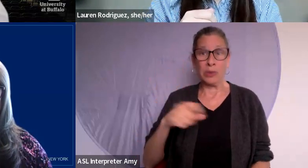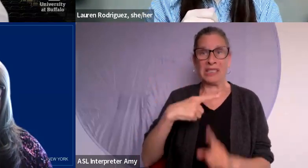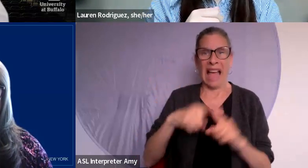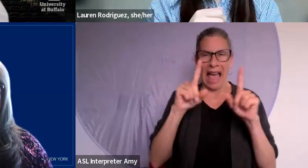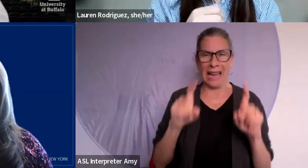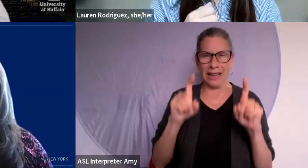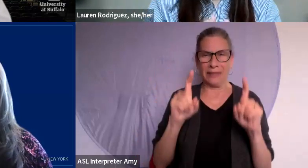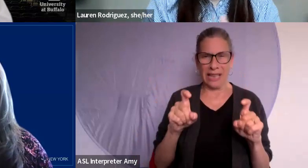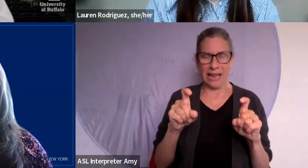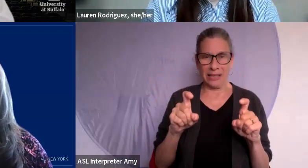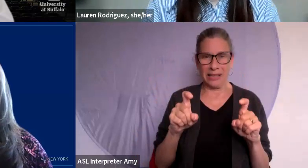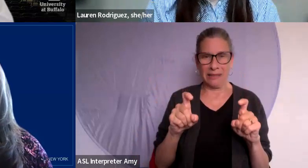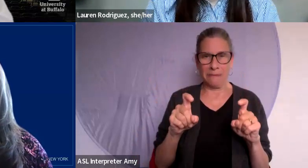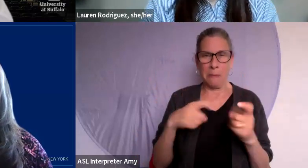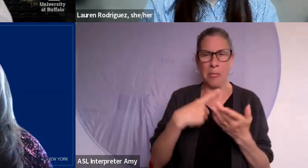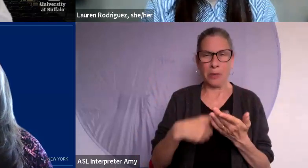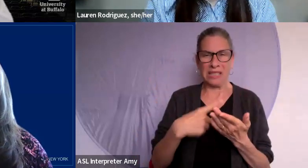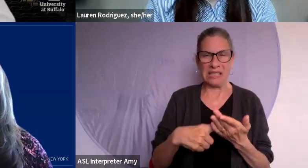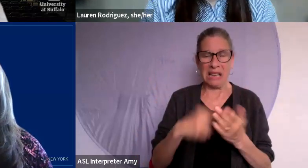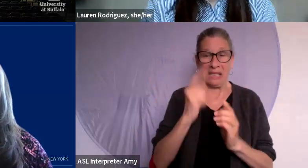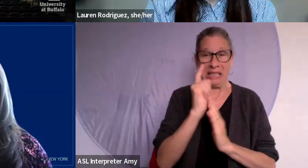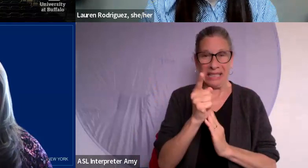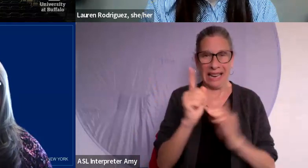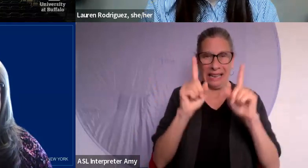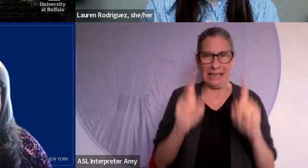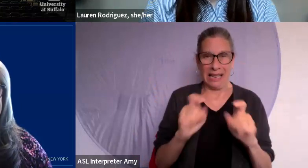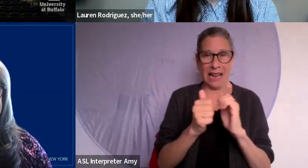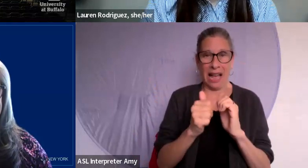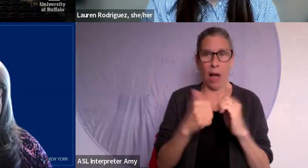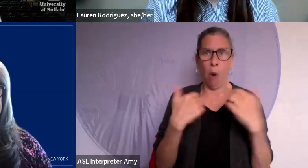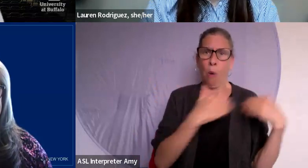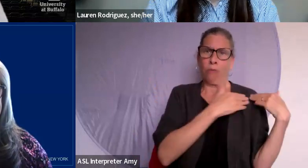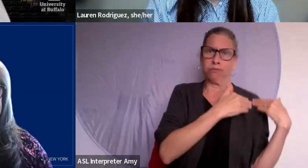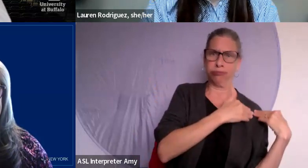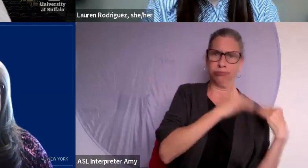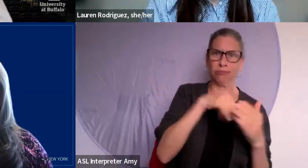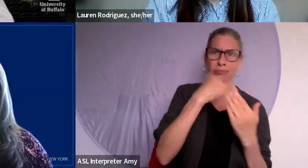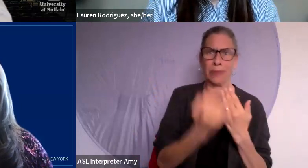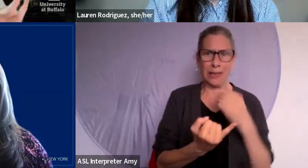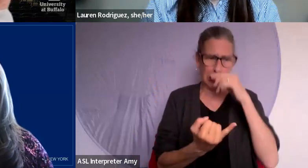methodology in a second. So it is a big, big project. So within